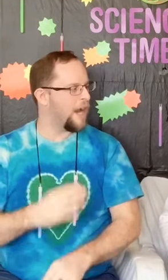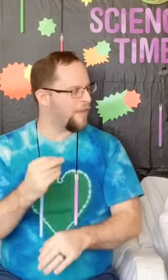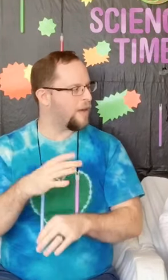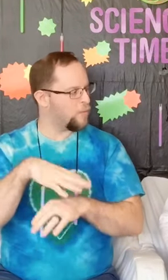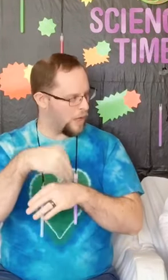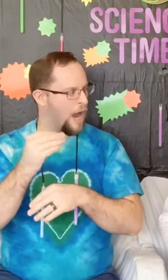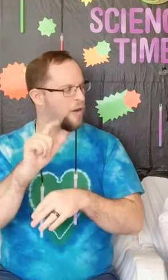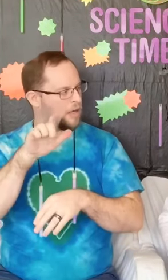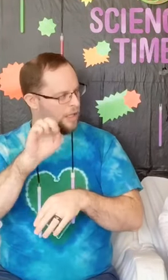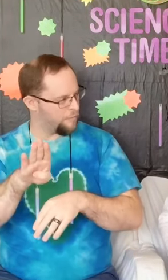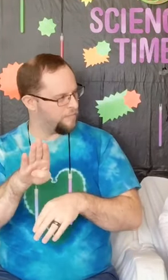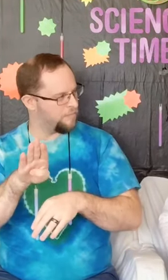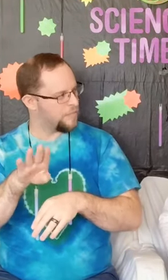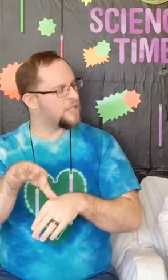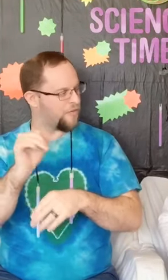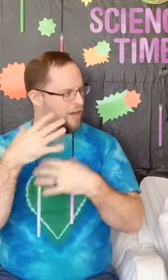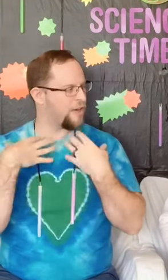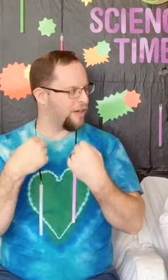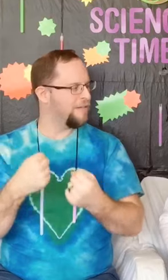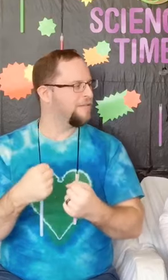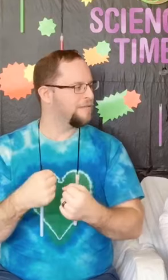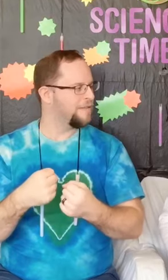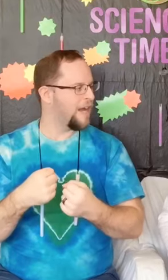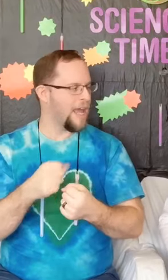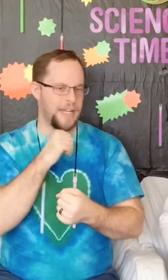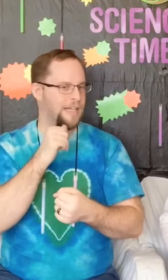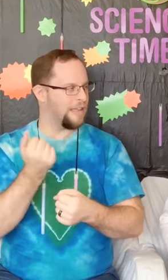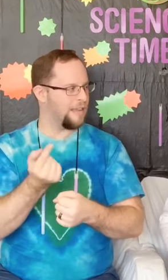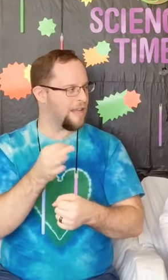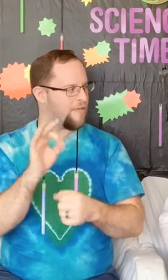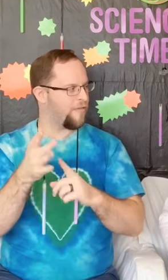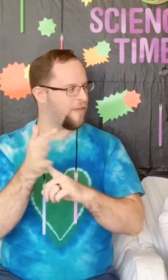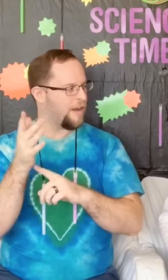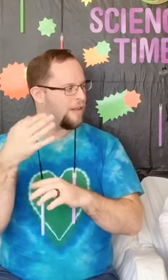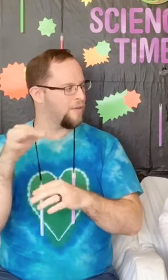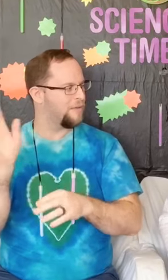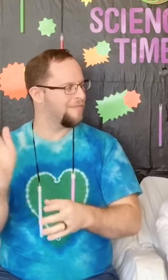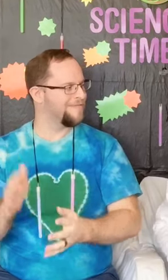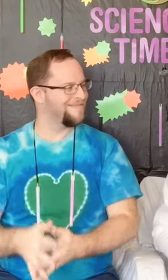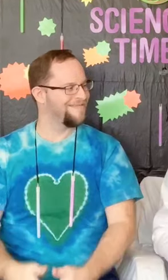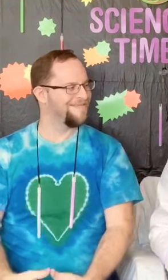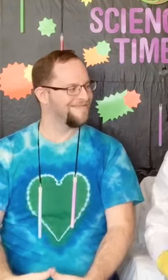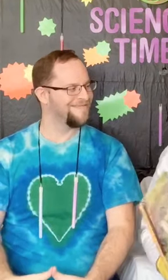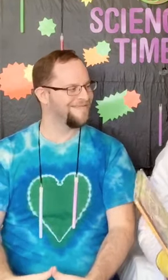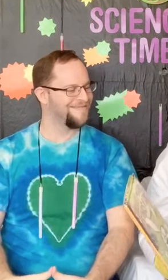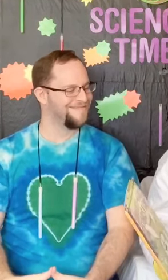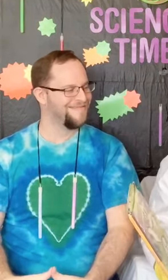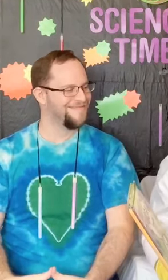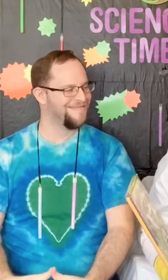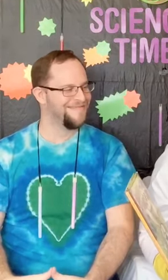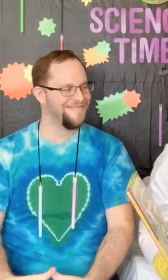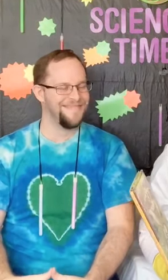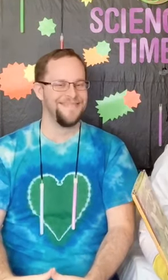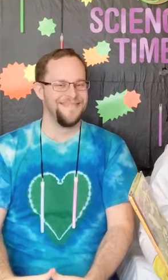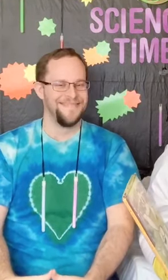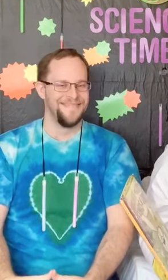And then, went out on a limb. CALI: Yeah. AARON: To find a cure. CALI: Yep. AARON: And didn't leaf it alone. CALI: Okay, see this is what happens when I...